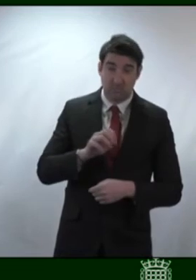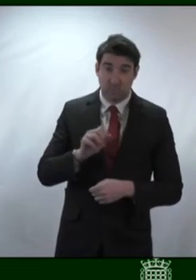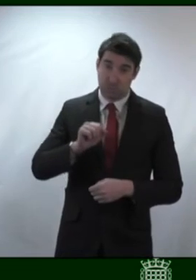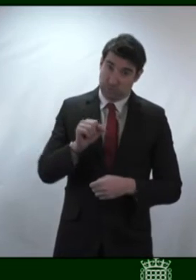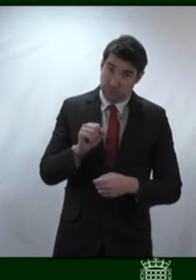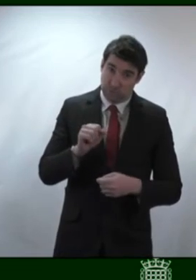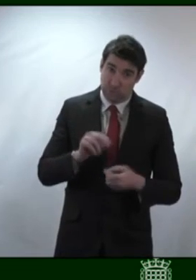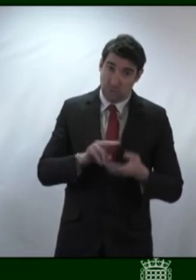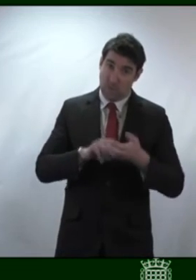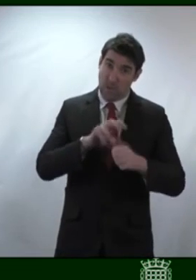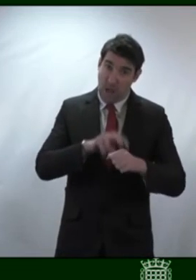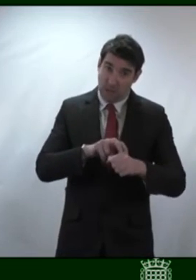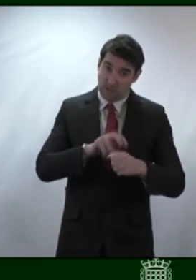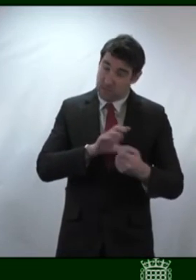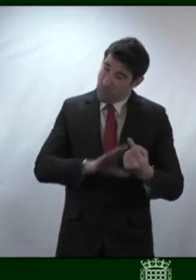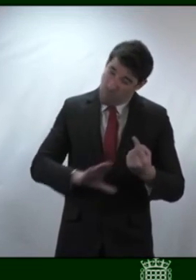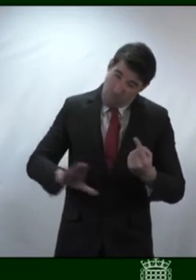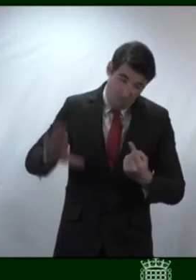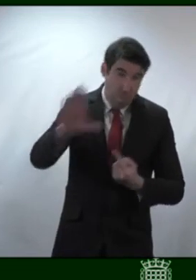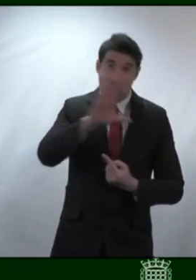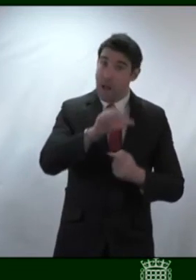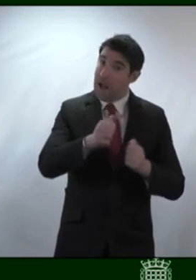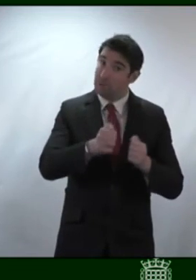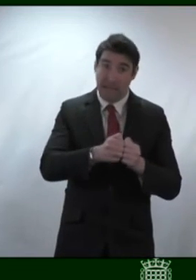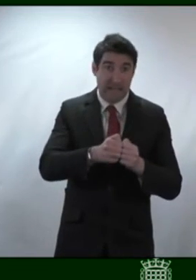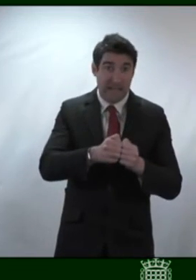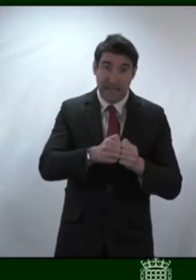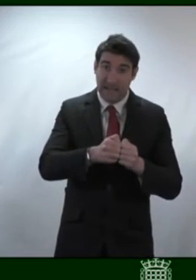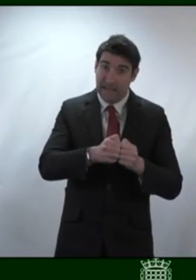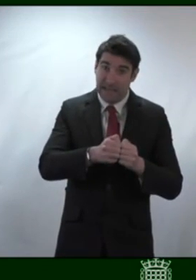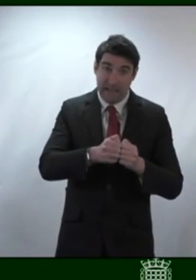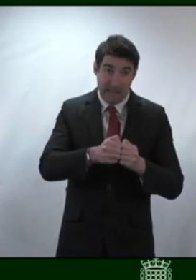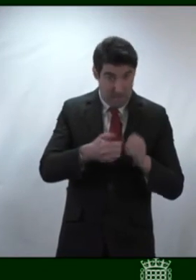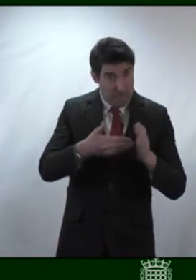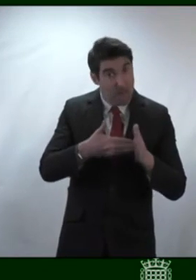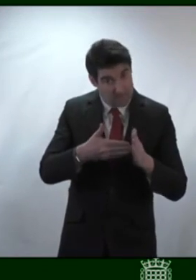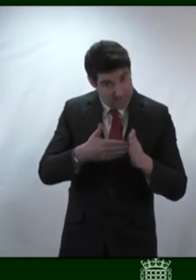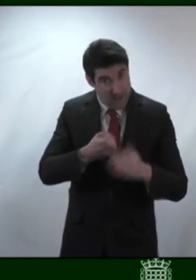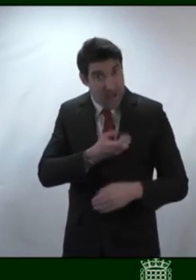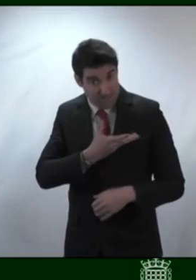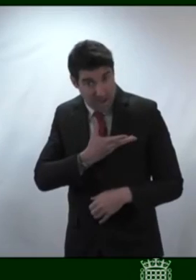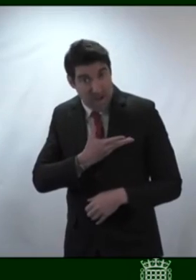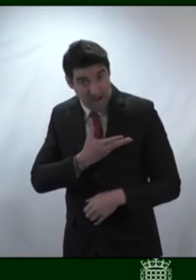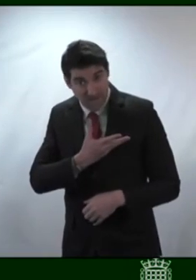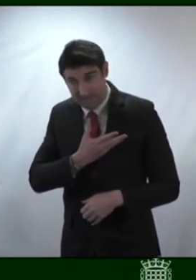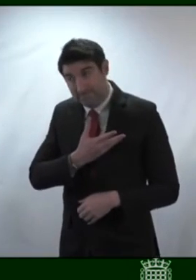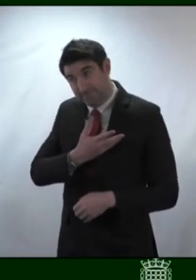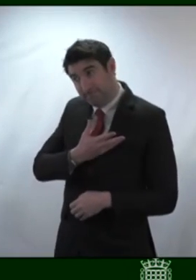including members of all parties, including his own, that we should proceed, in principle,